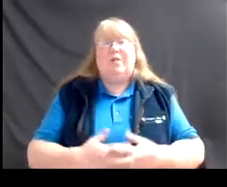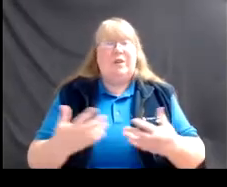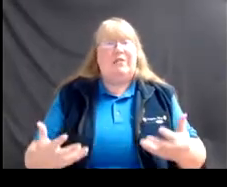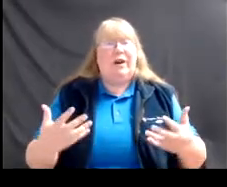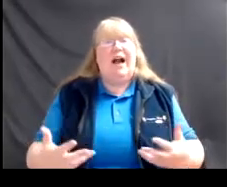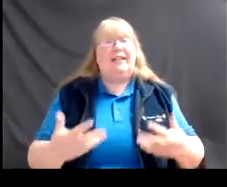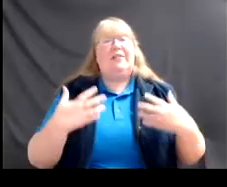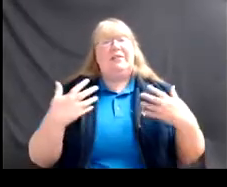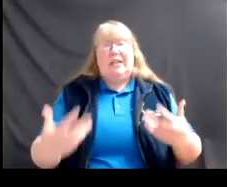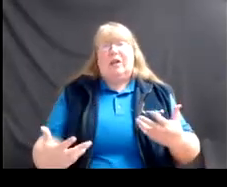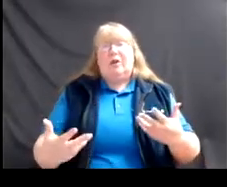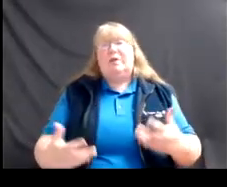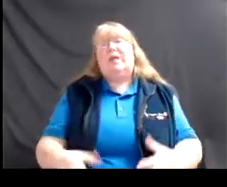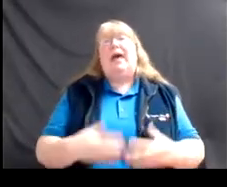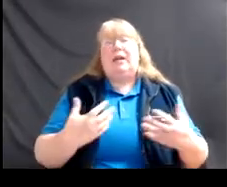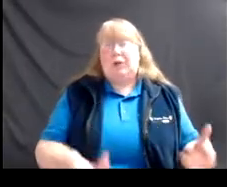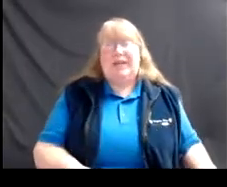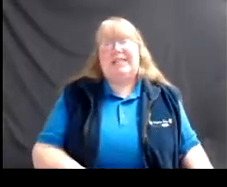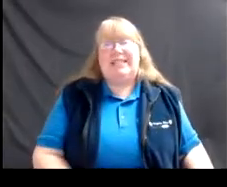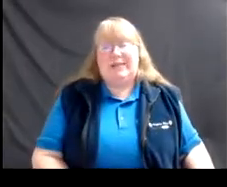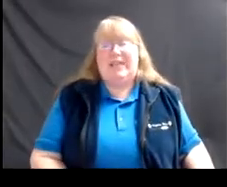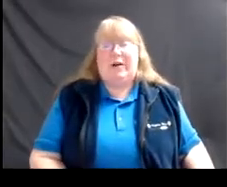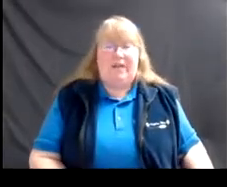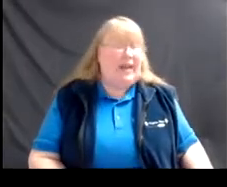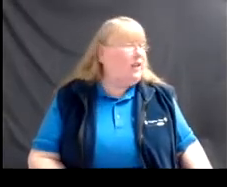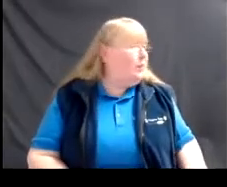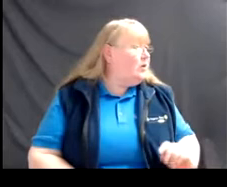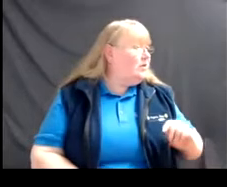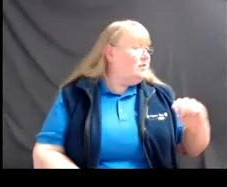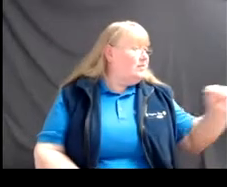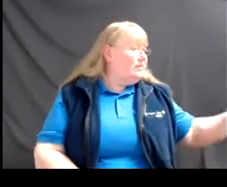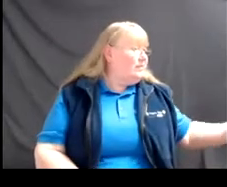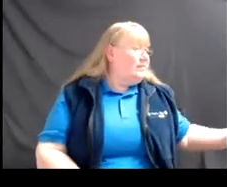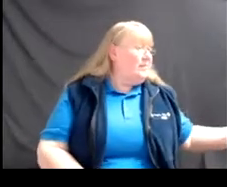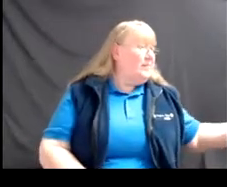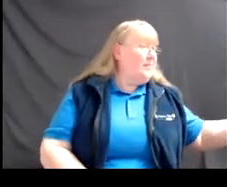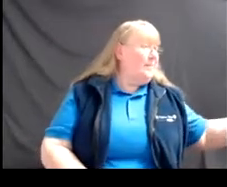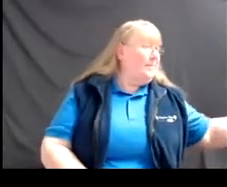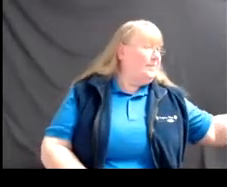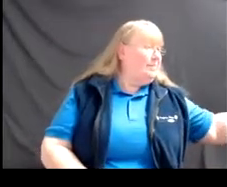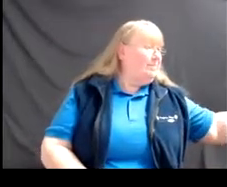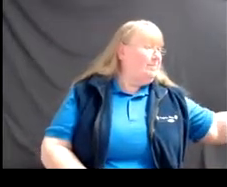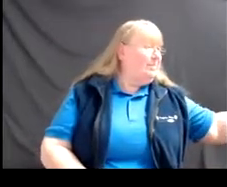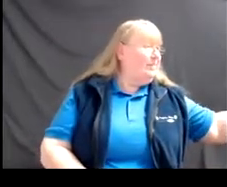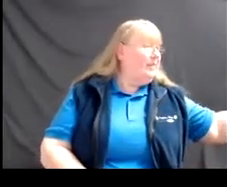the different kinds of signalers and alerting systems that are available.